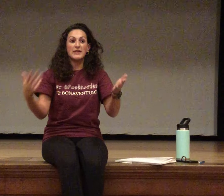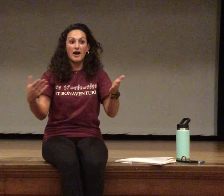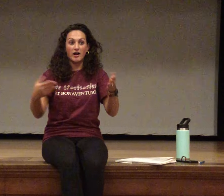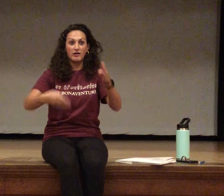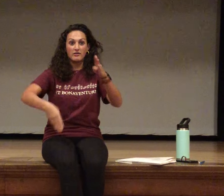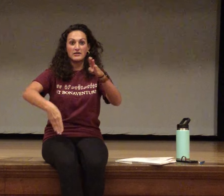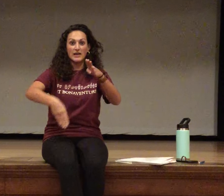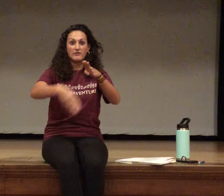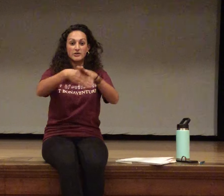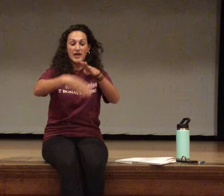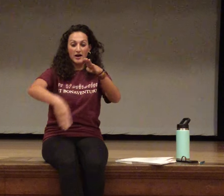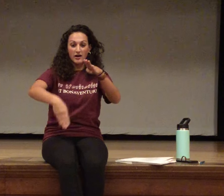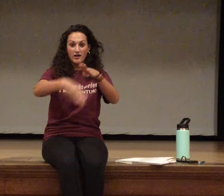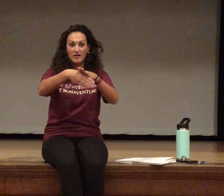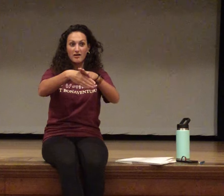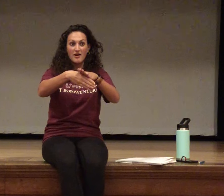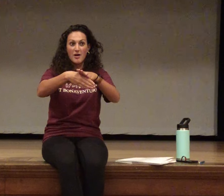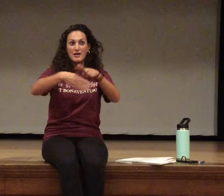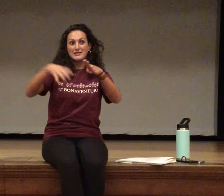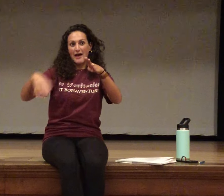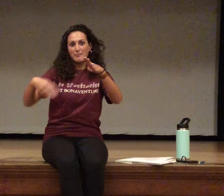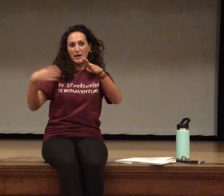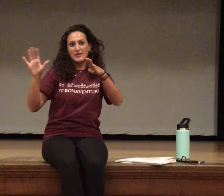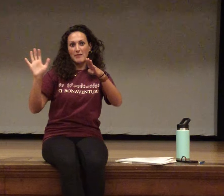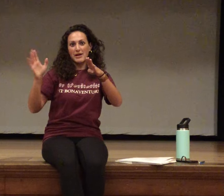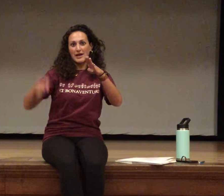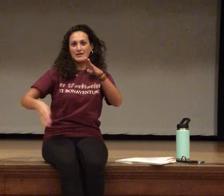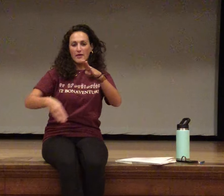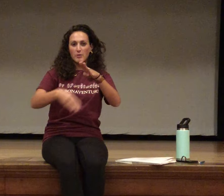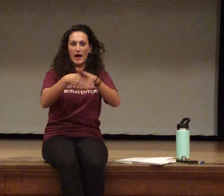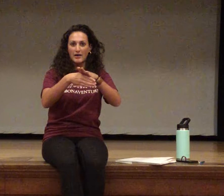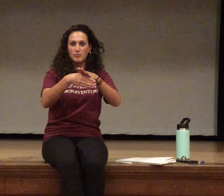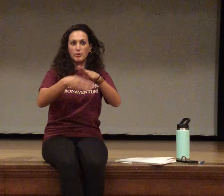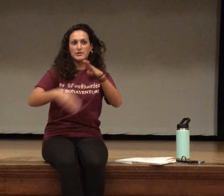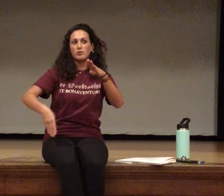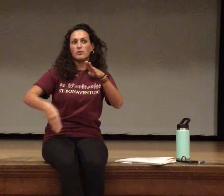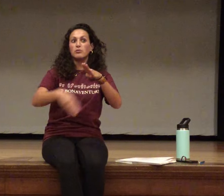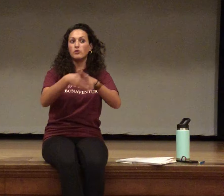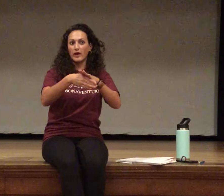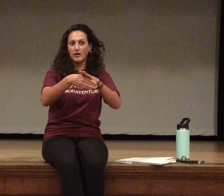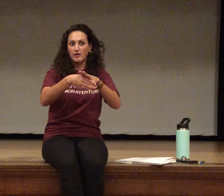soccer the sign for soccer it's on my dominant hand is on the bottom but it's the one moving